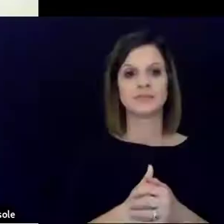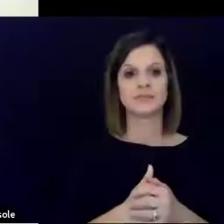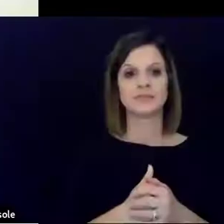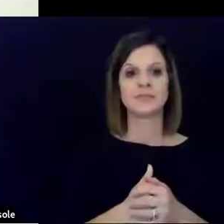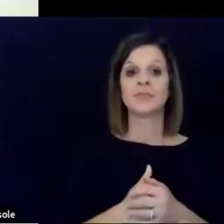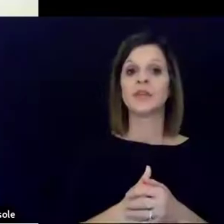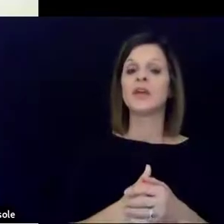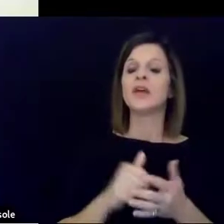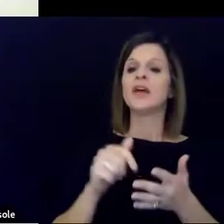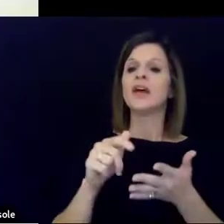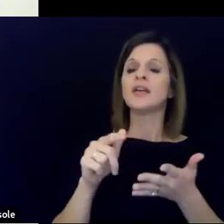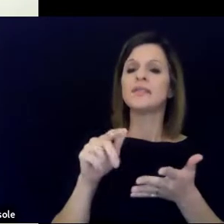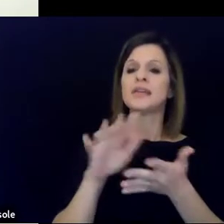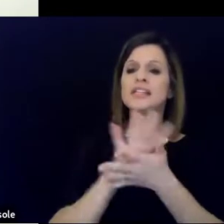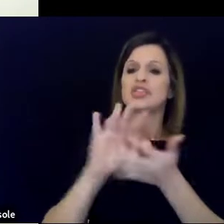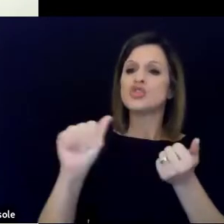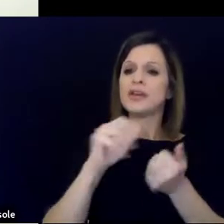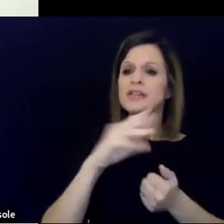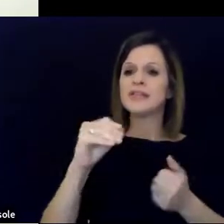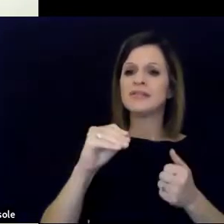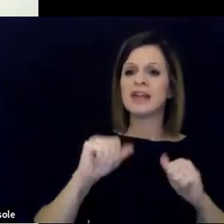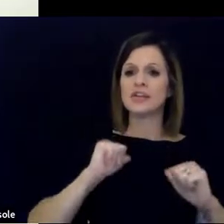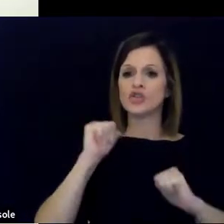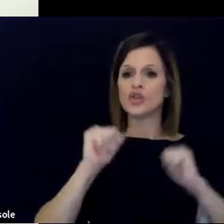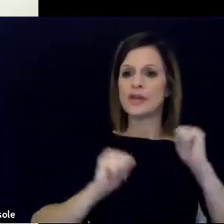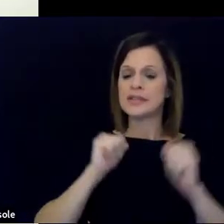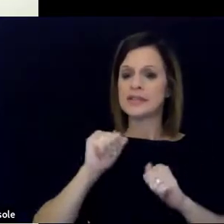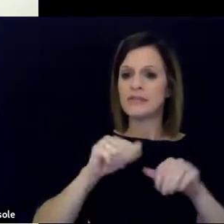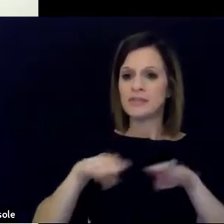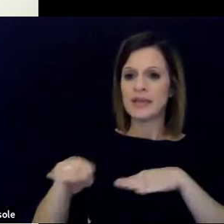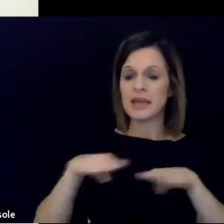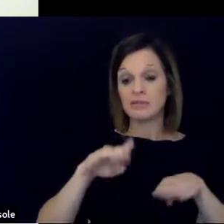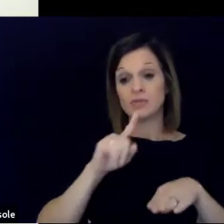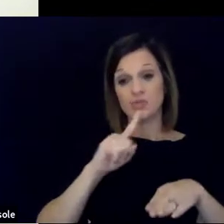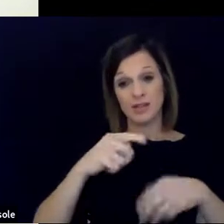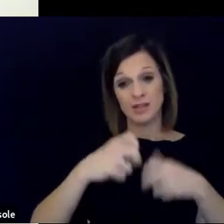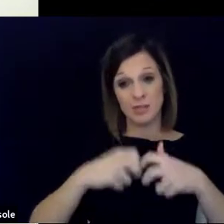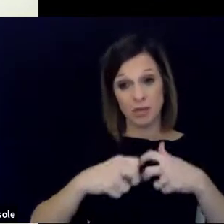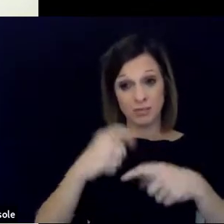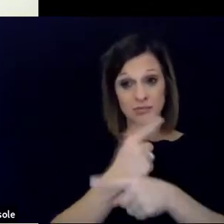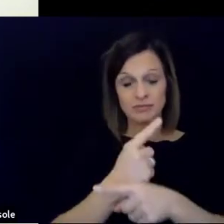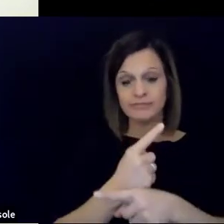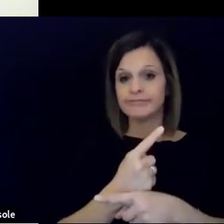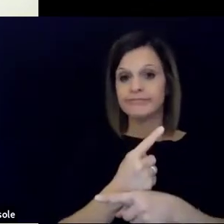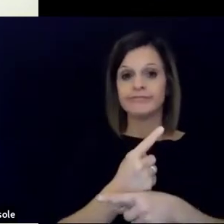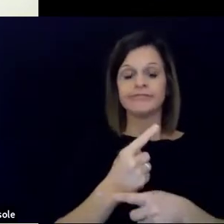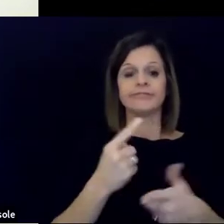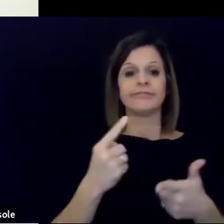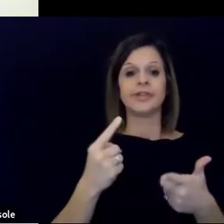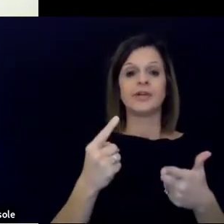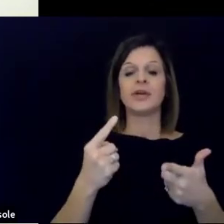With destructive and aggressive behavior, which is really a problem, right? Consequences don't work very well. We have to intervene right away